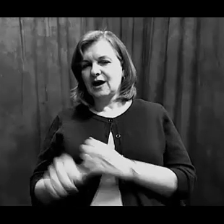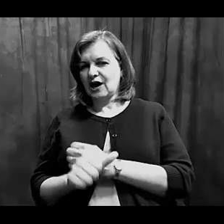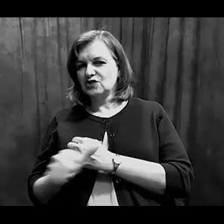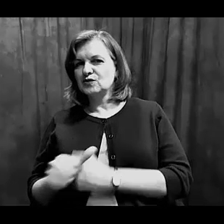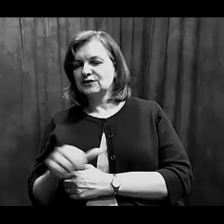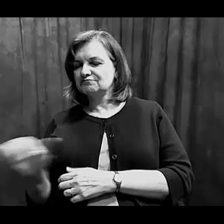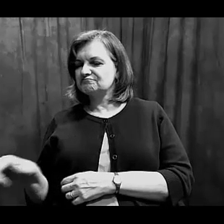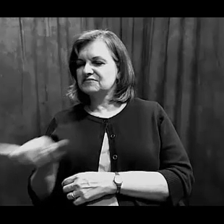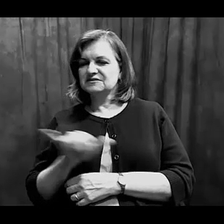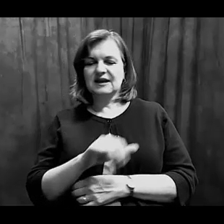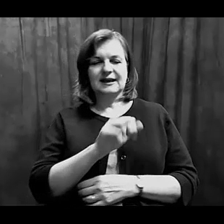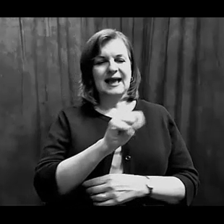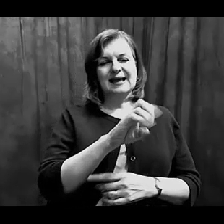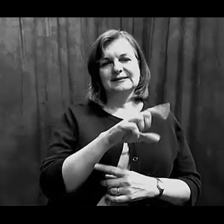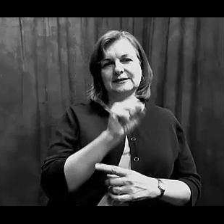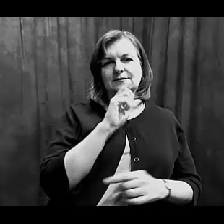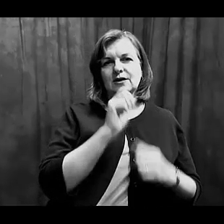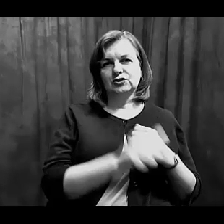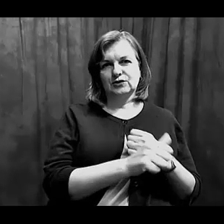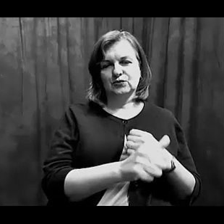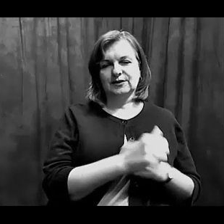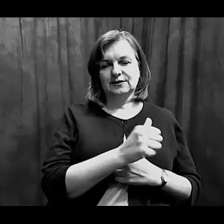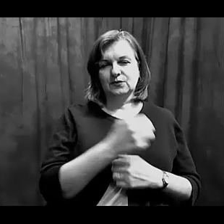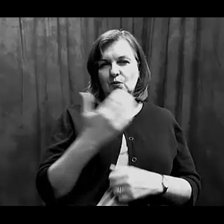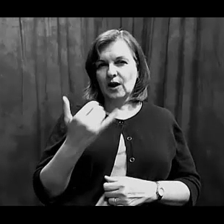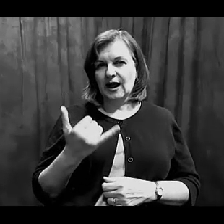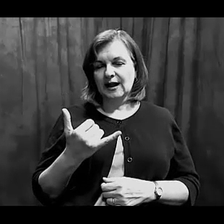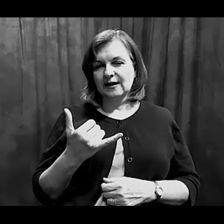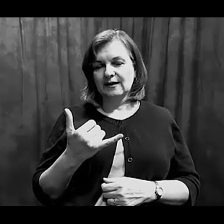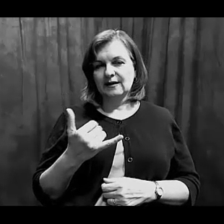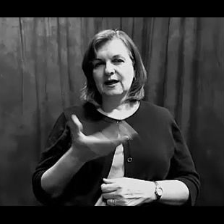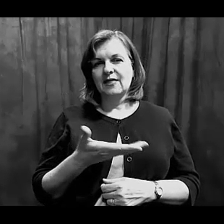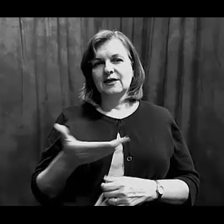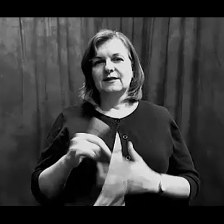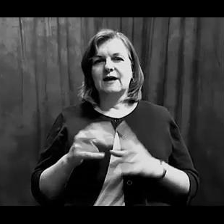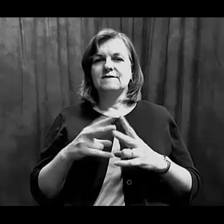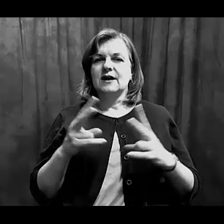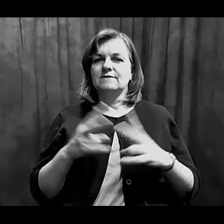as dangerous as these things that the top that we call acids